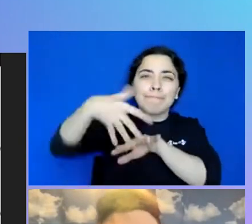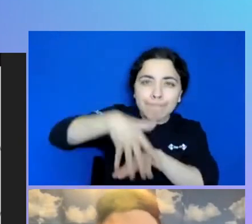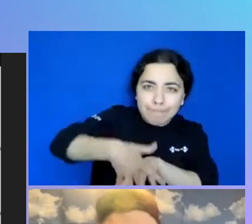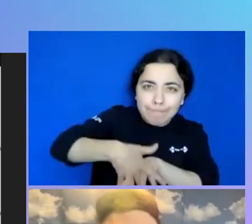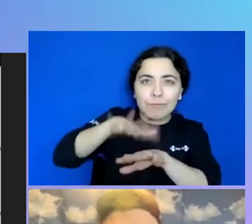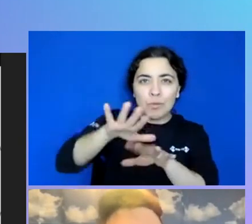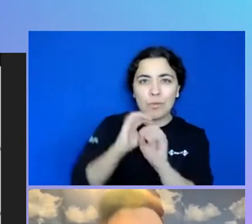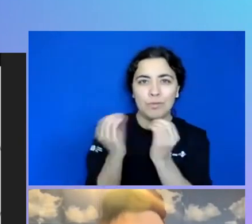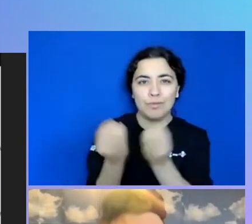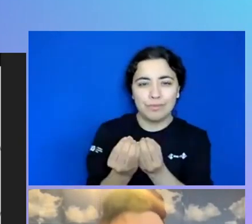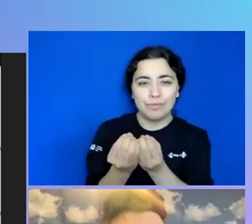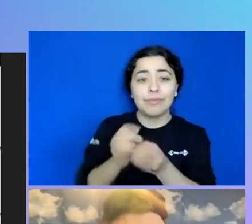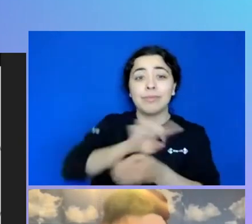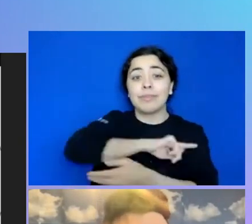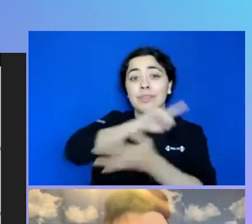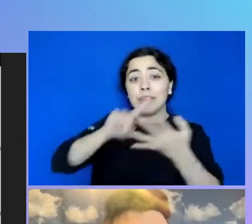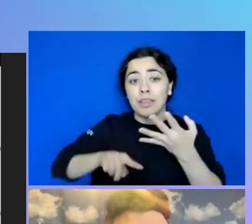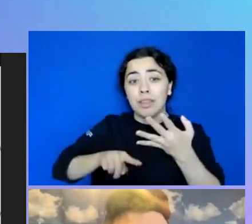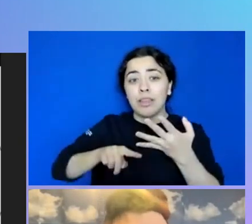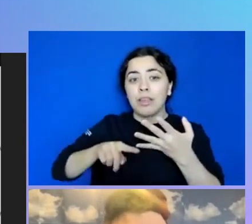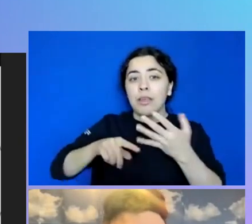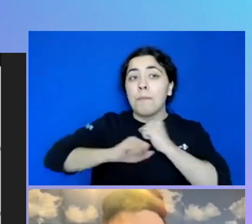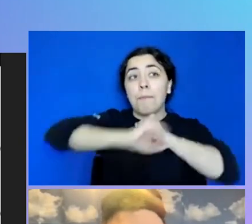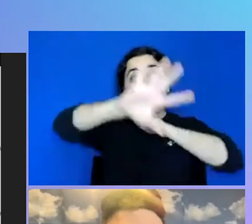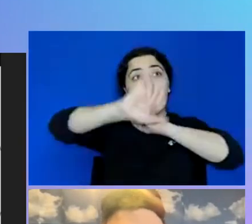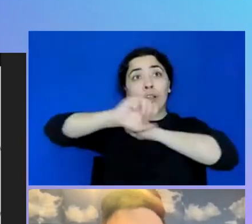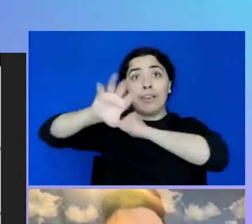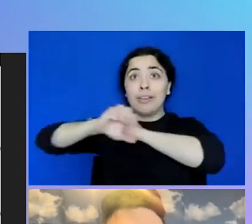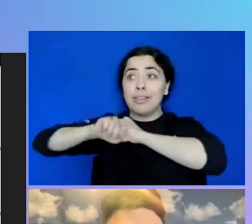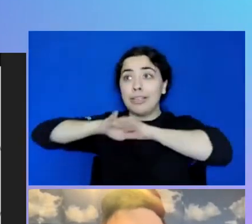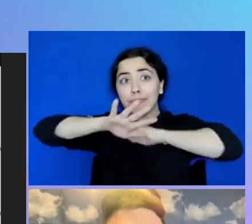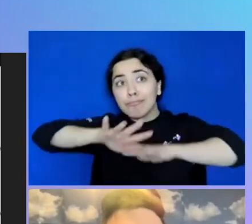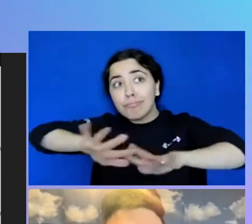whole organization is operationalized, you can really